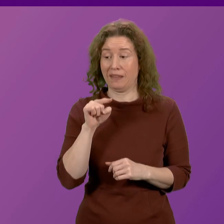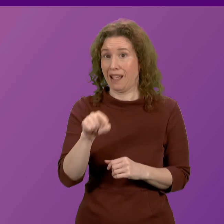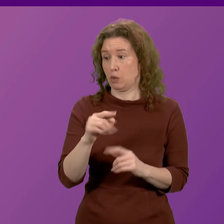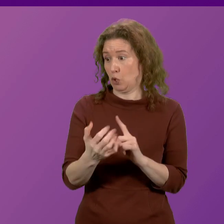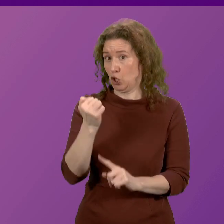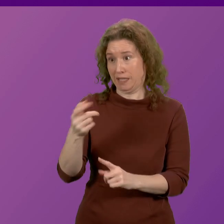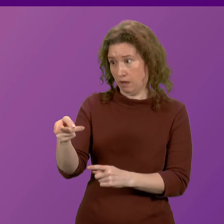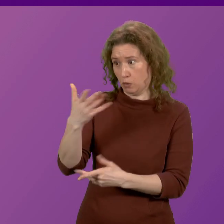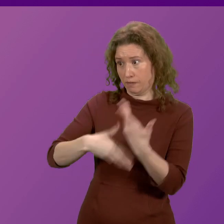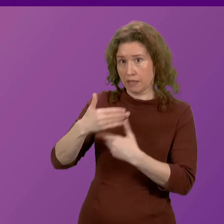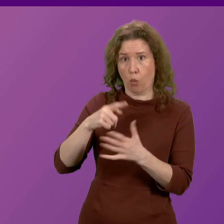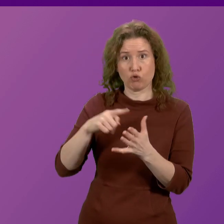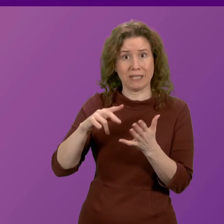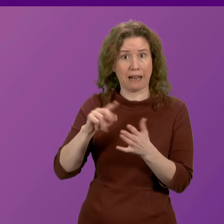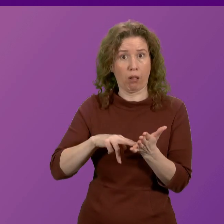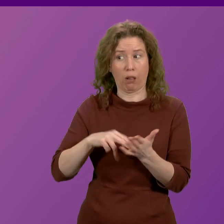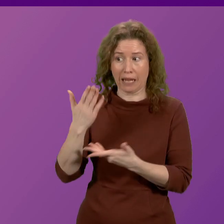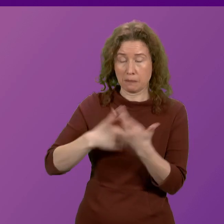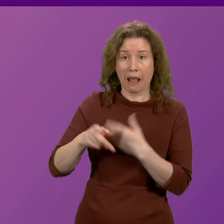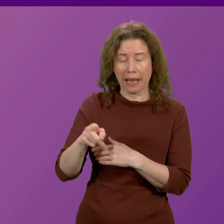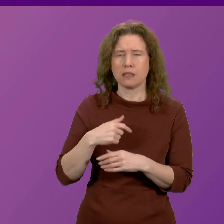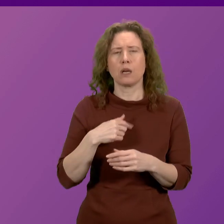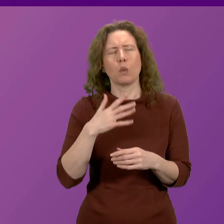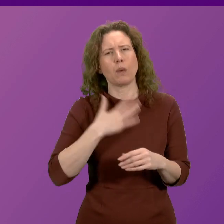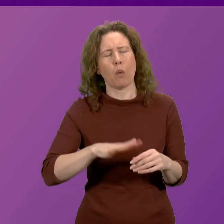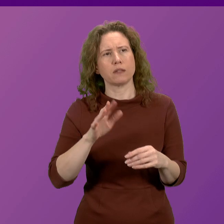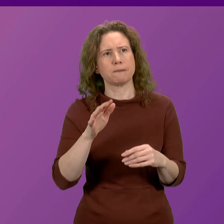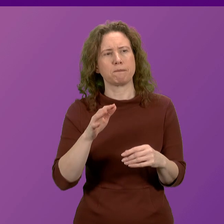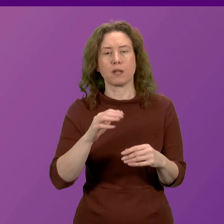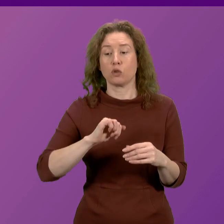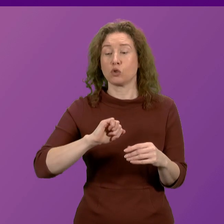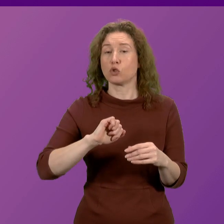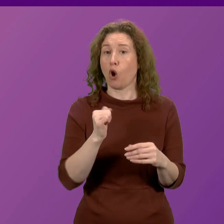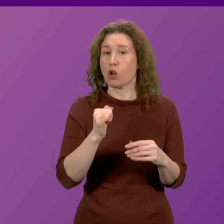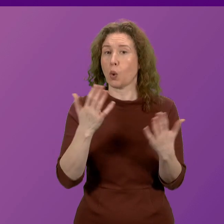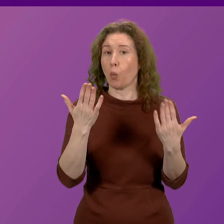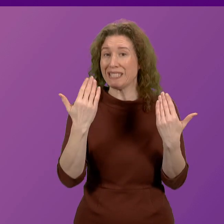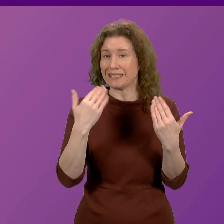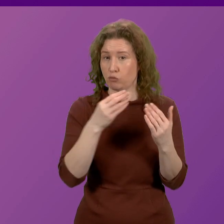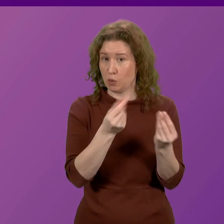Nicoll has talked about. The utilisation of ScotWind resources for long-term investment